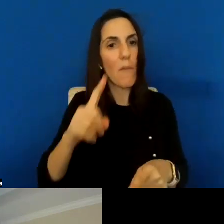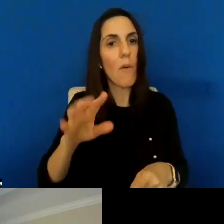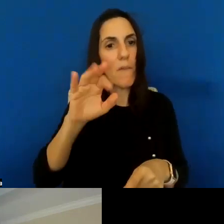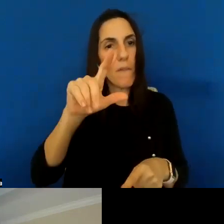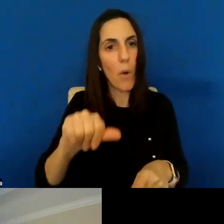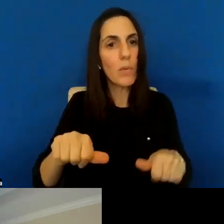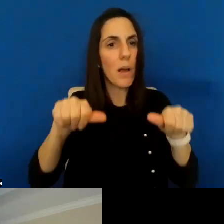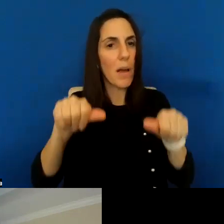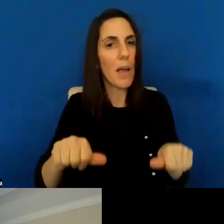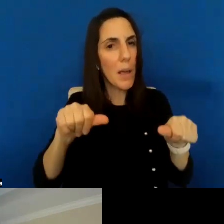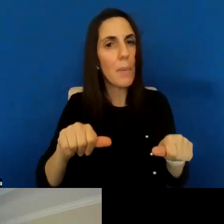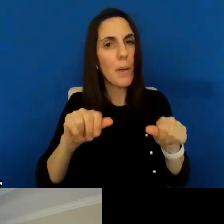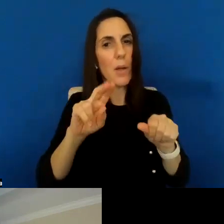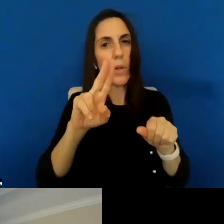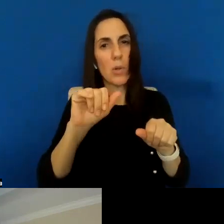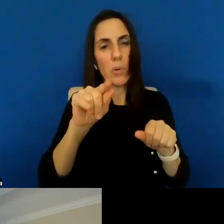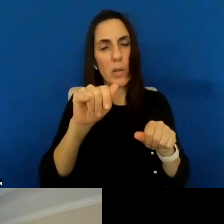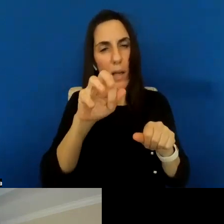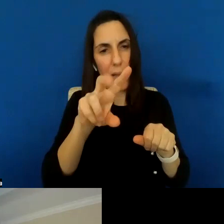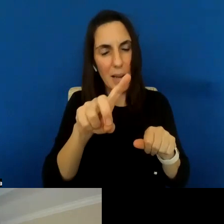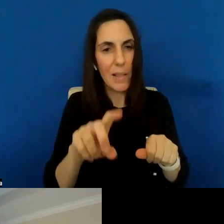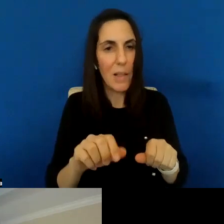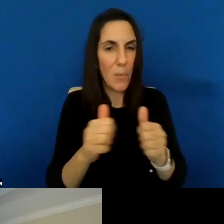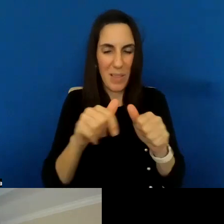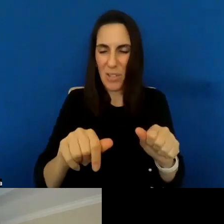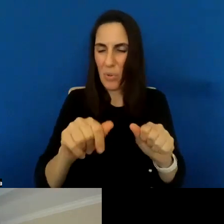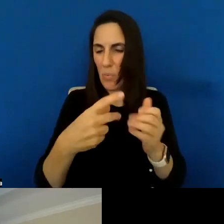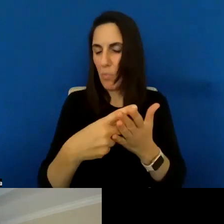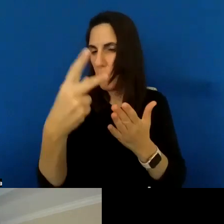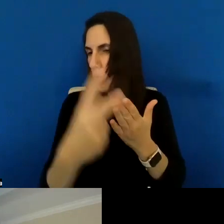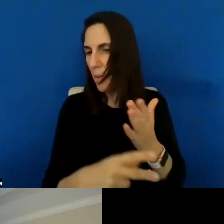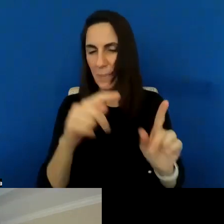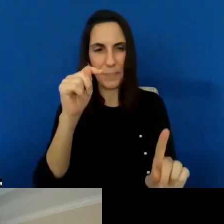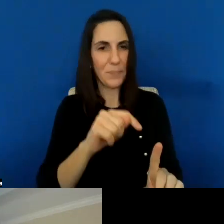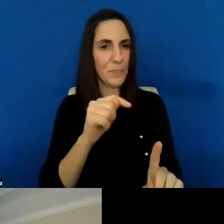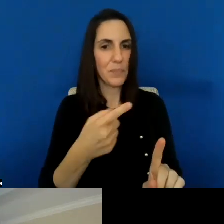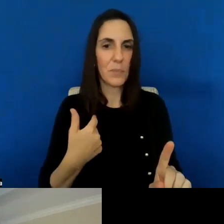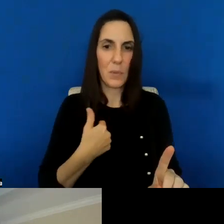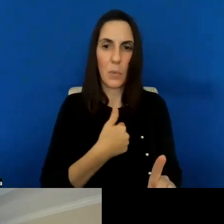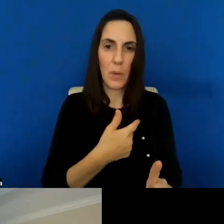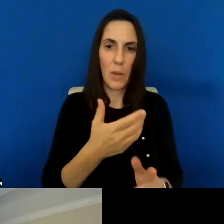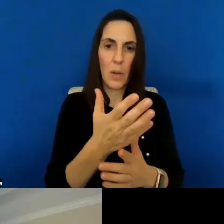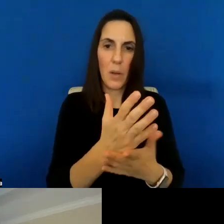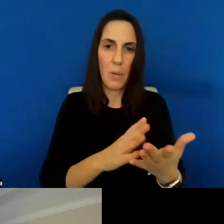united, and with our prior, knowing that we're part of a state, we're really it's interesting.